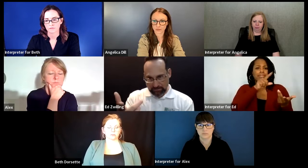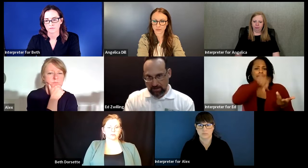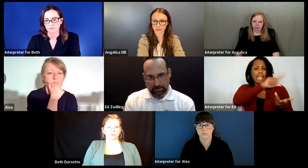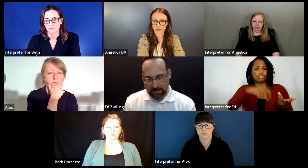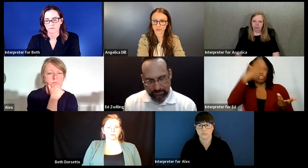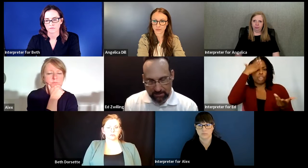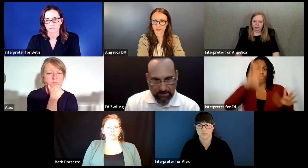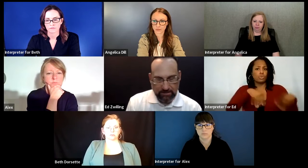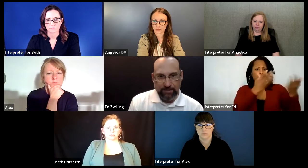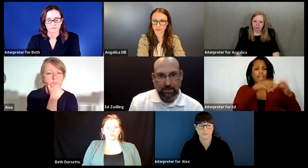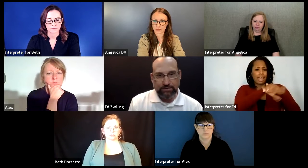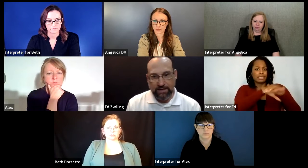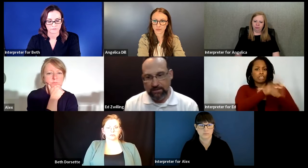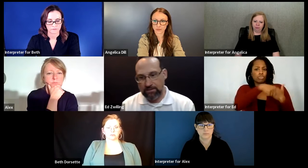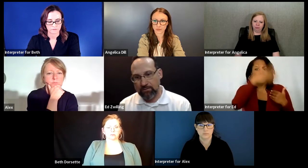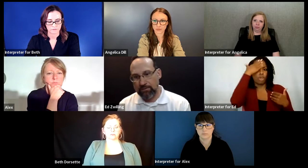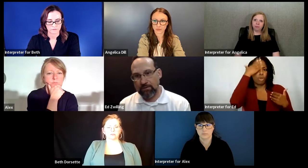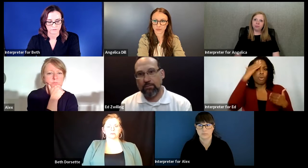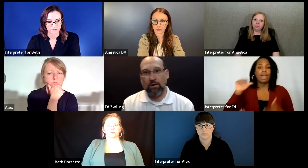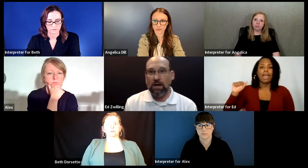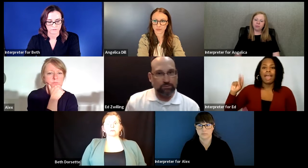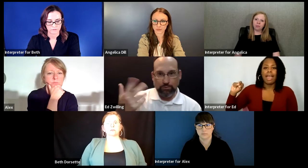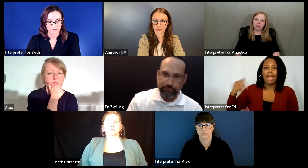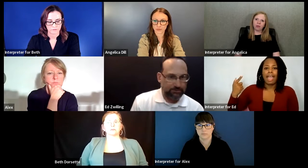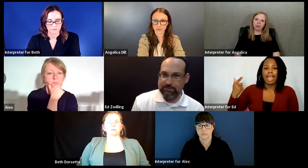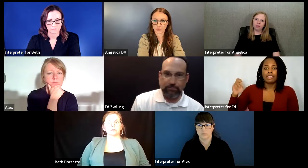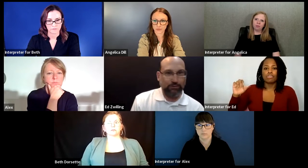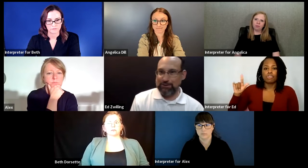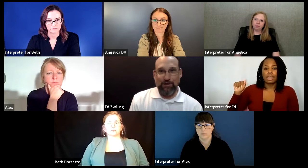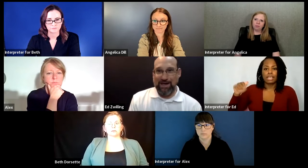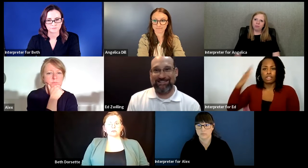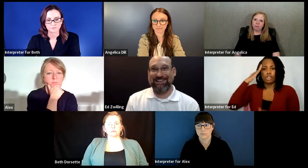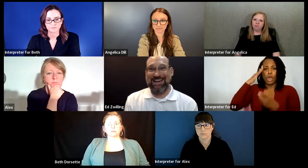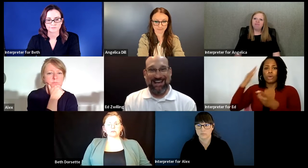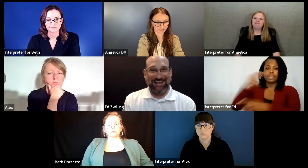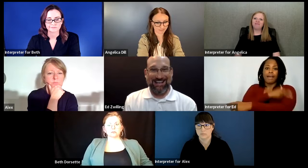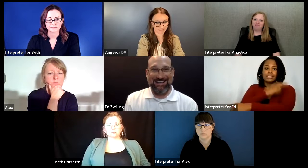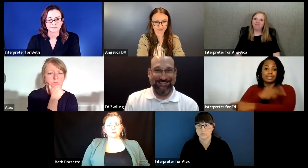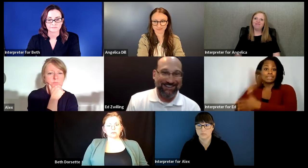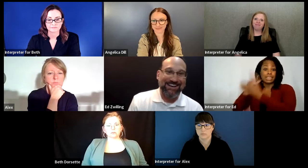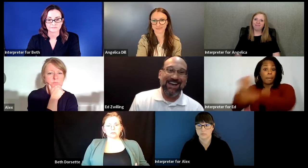But Angelica can vouch that there are hospitals that still don't do that.